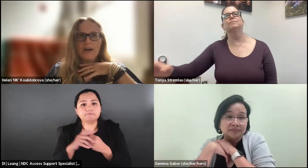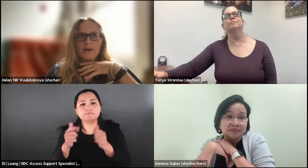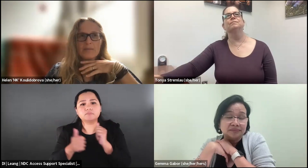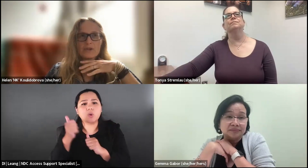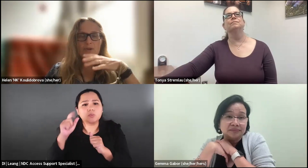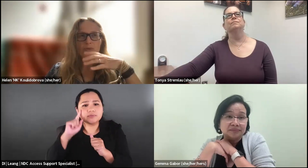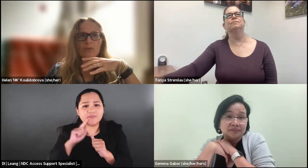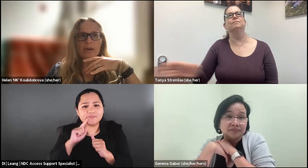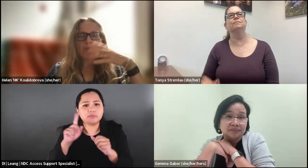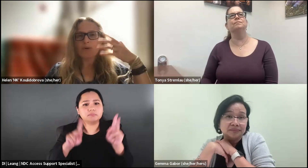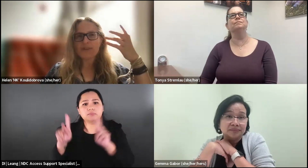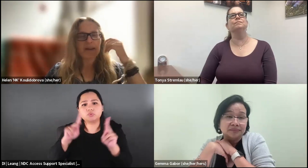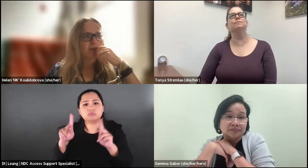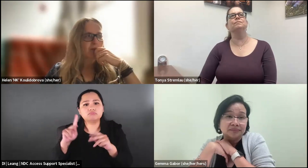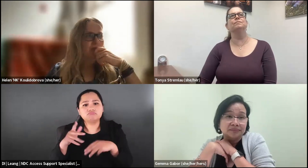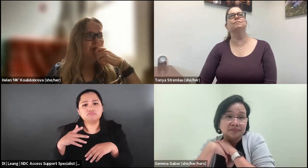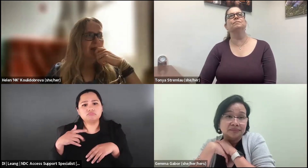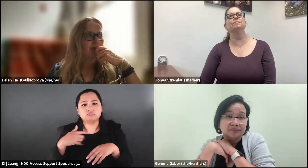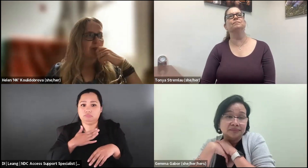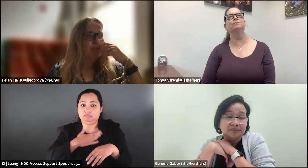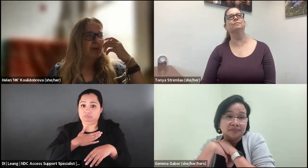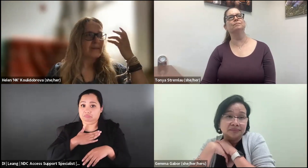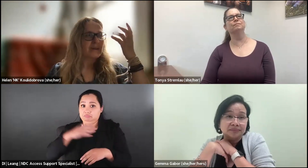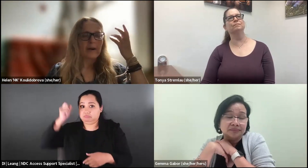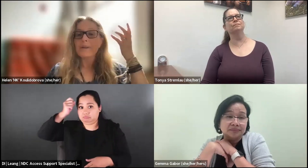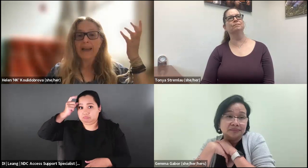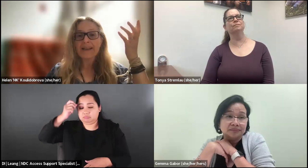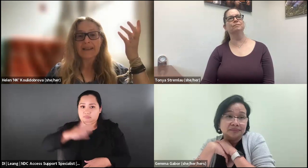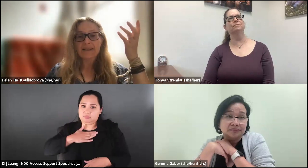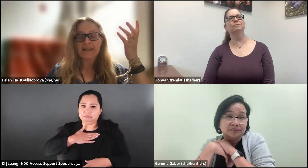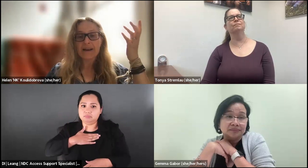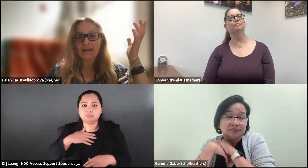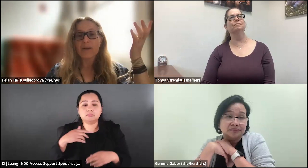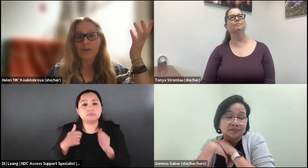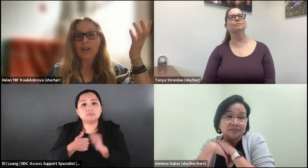come to postsecondary education with complicated language